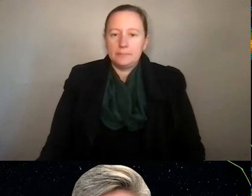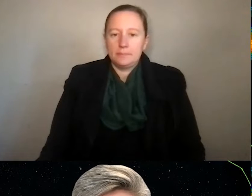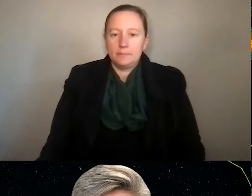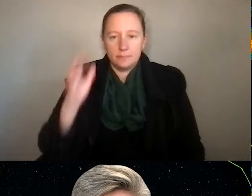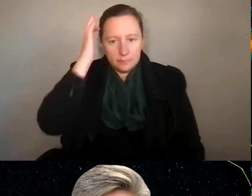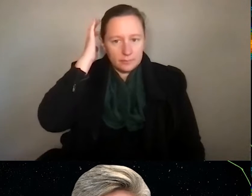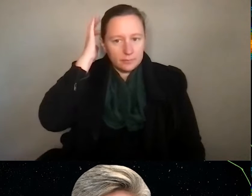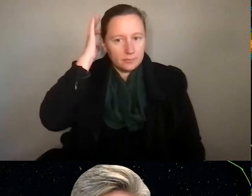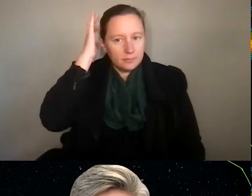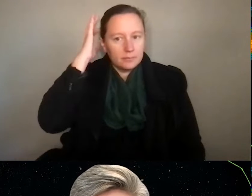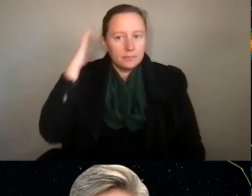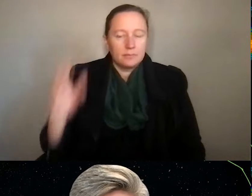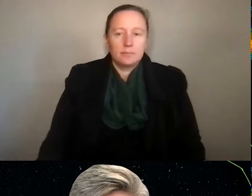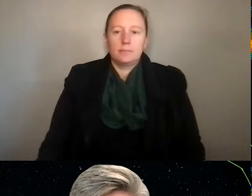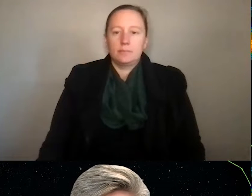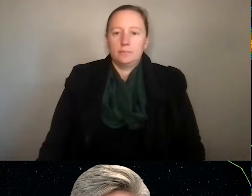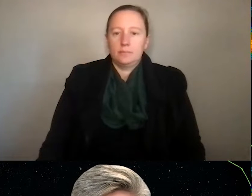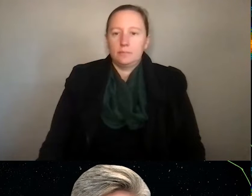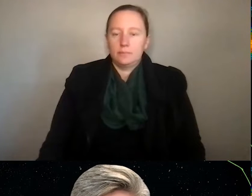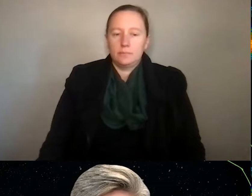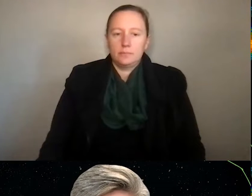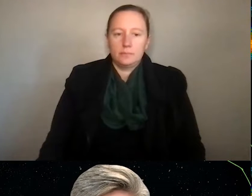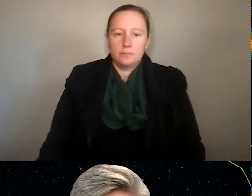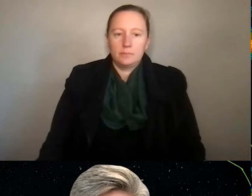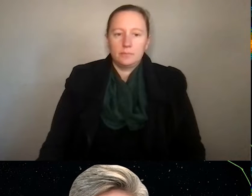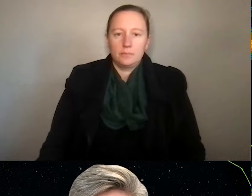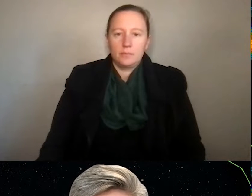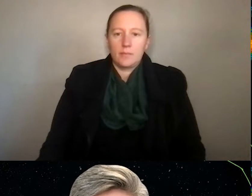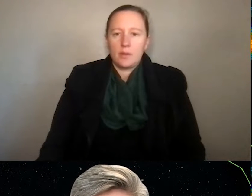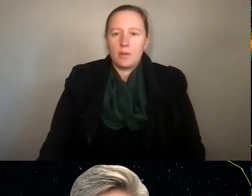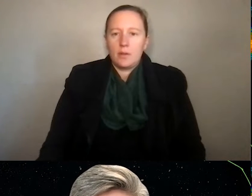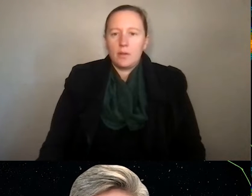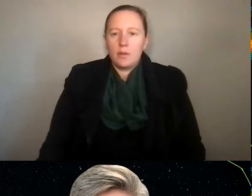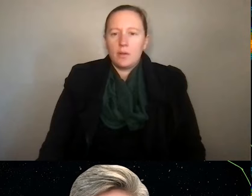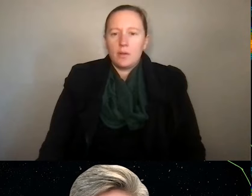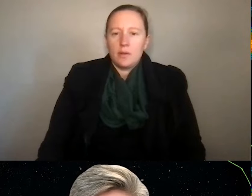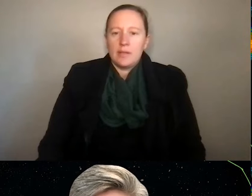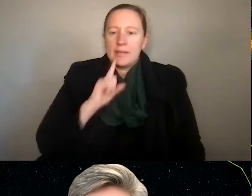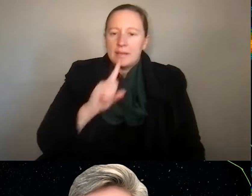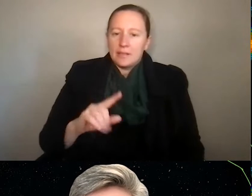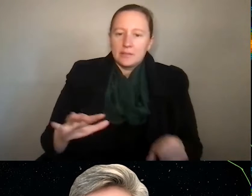The next one is, is there a comprehensive list of these divisions and